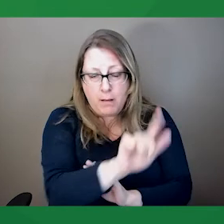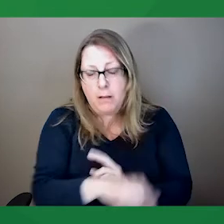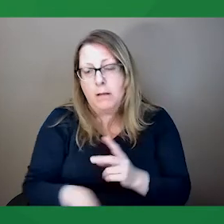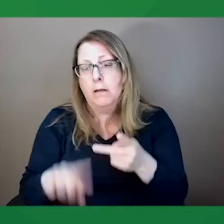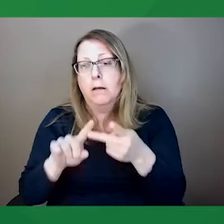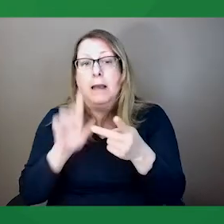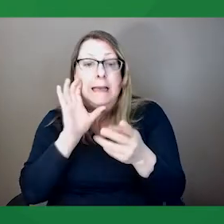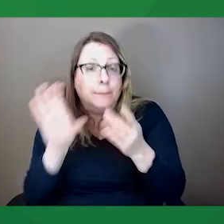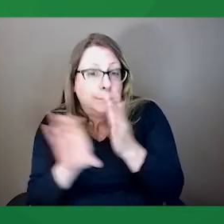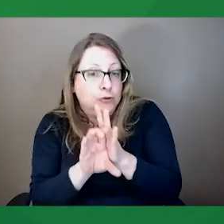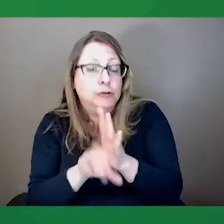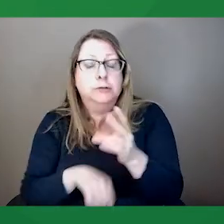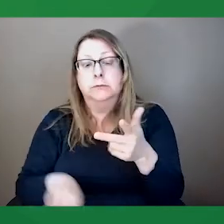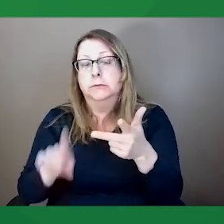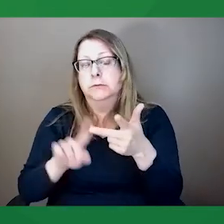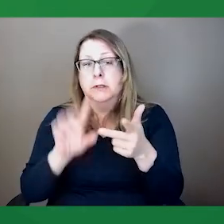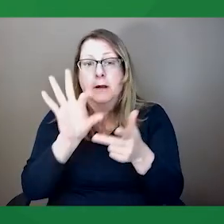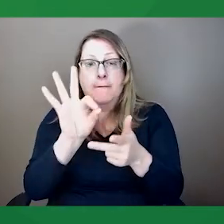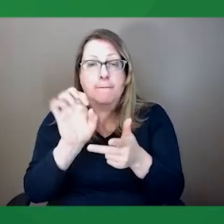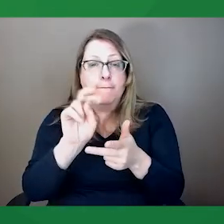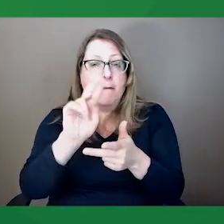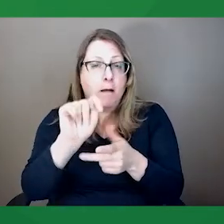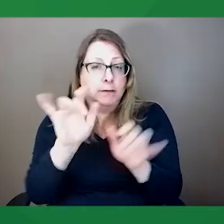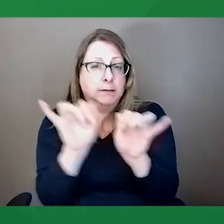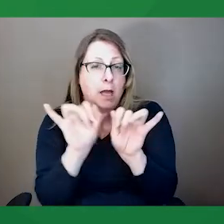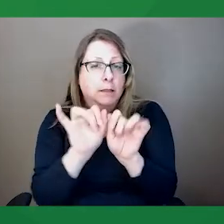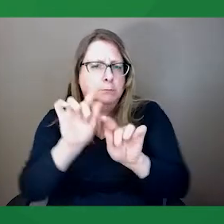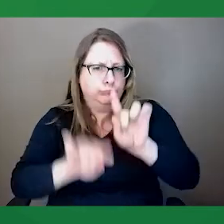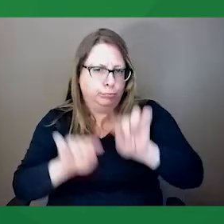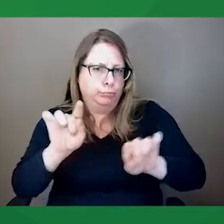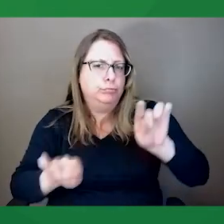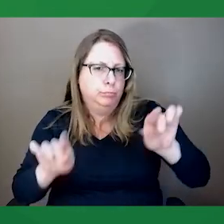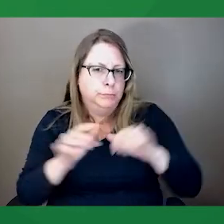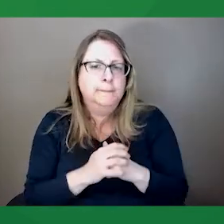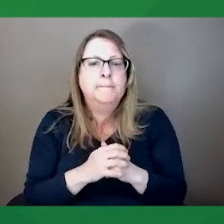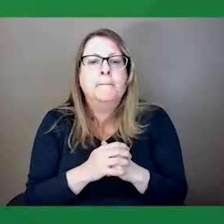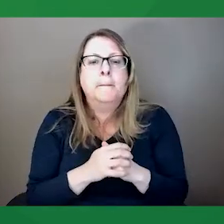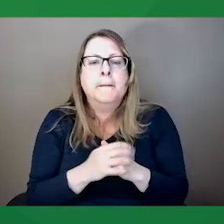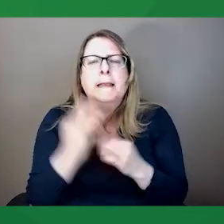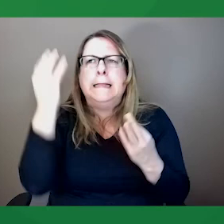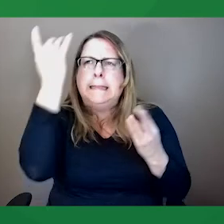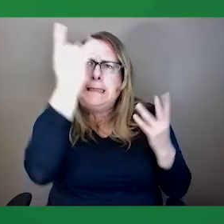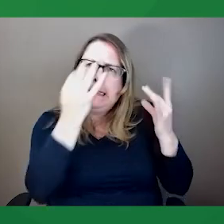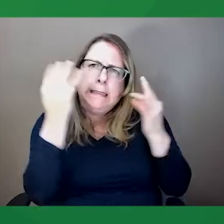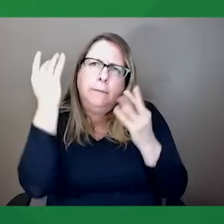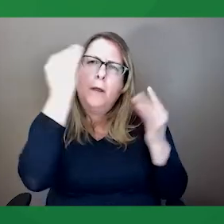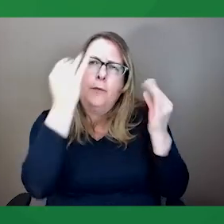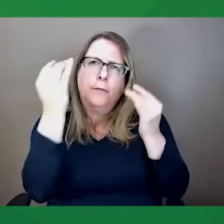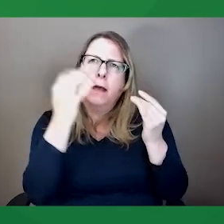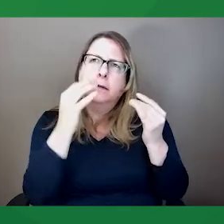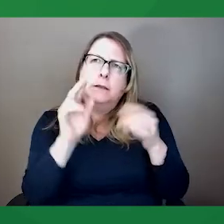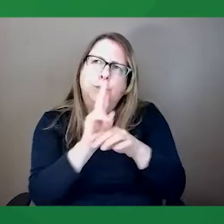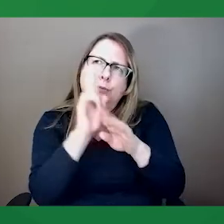either using labels, using images, using different font sizes, to consider them when you do the sign